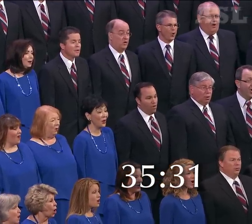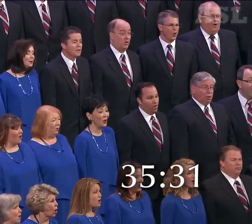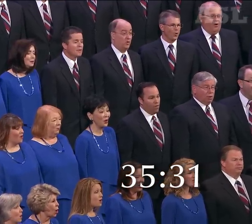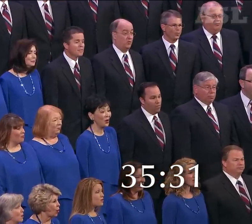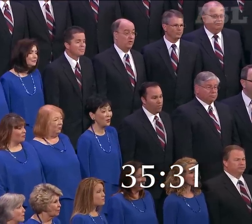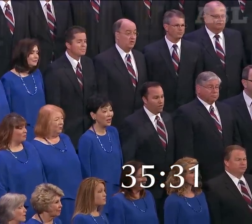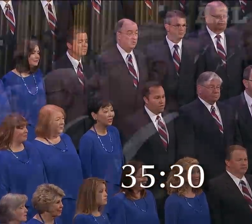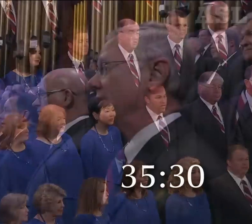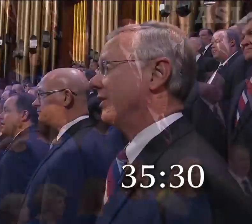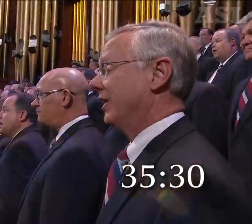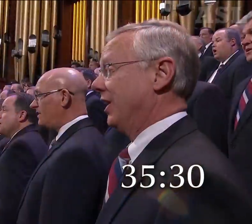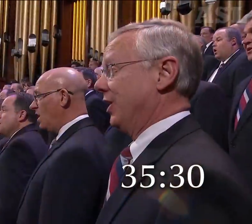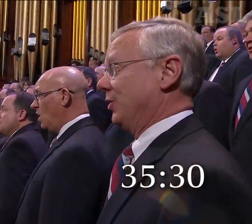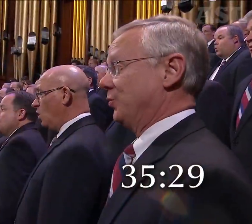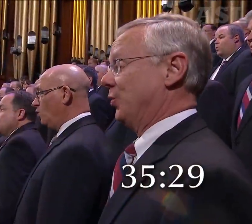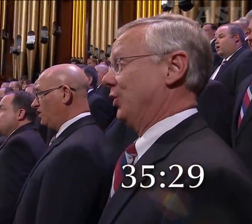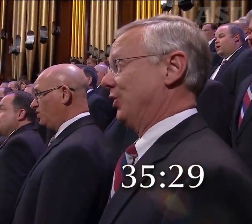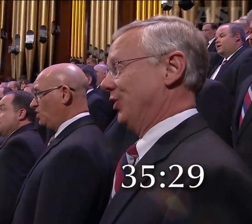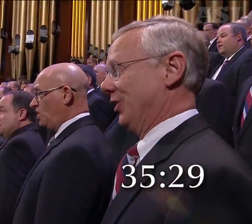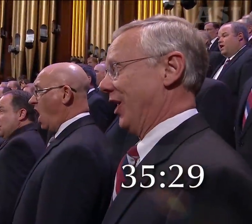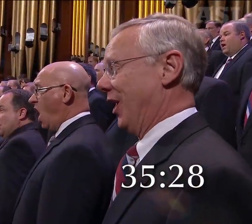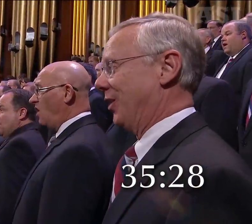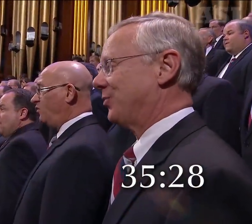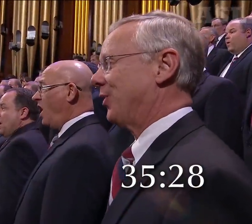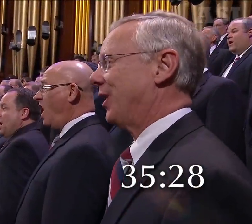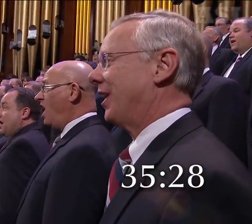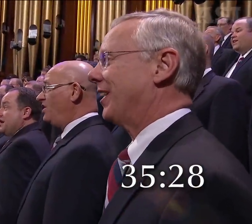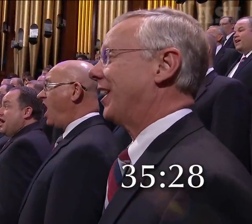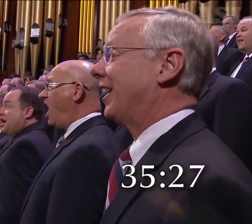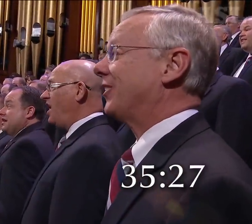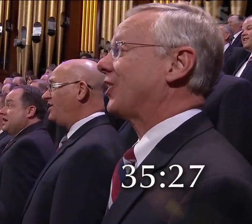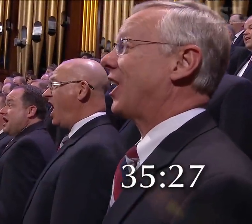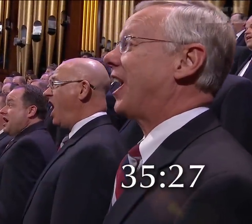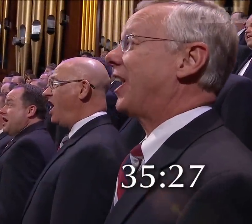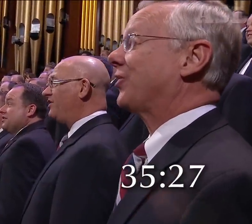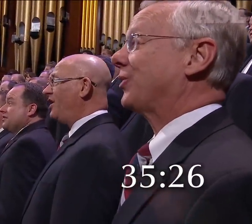THIS IS THE ENGLISH